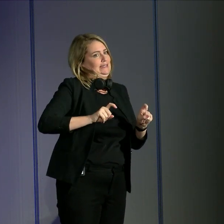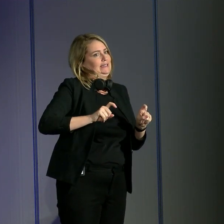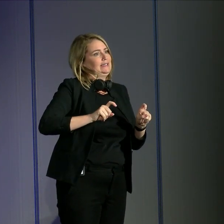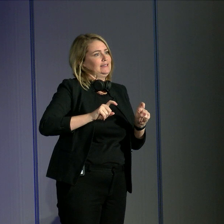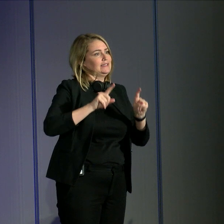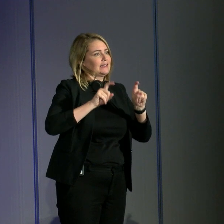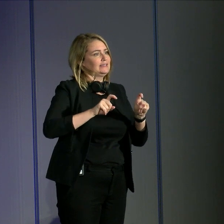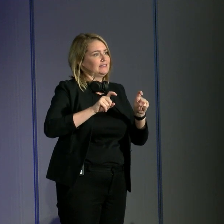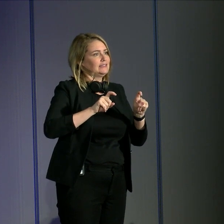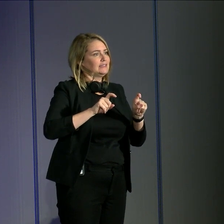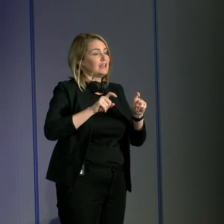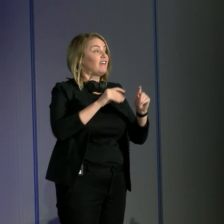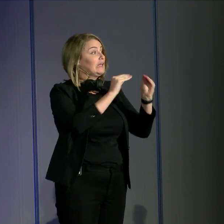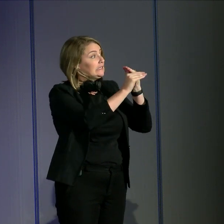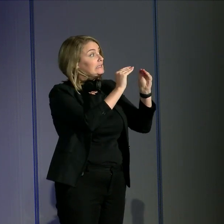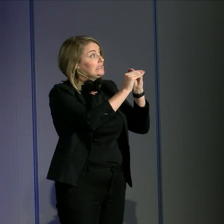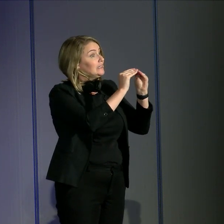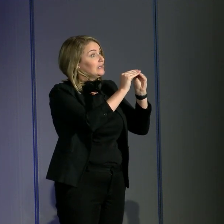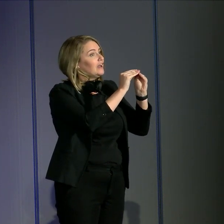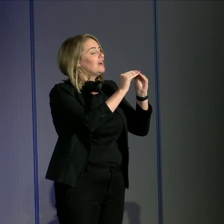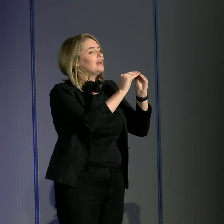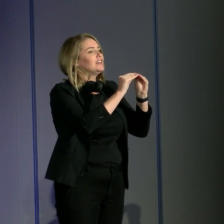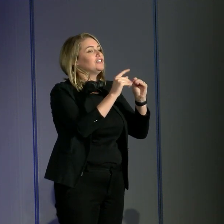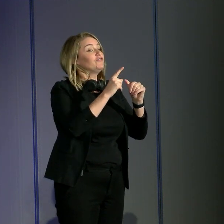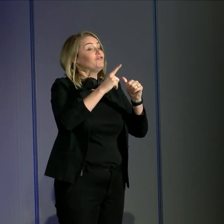Whatever about fixing, start with the testing process.